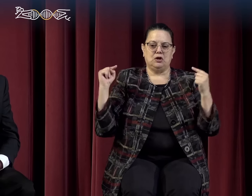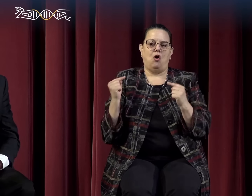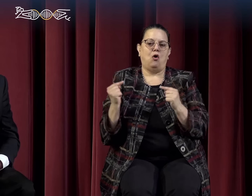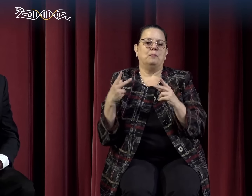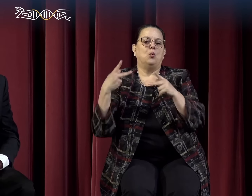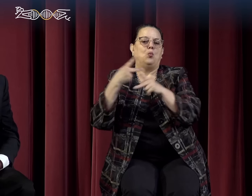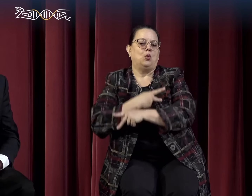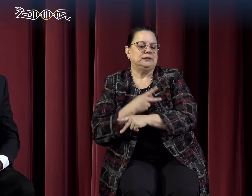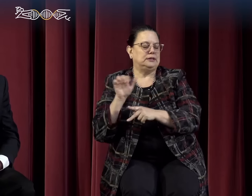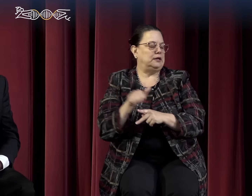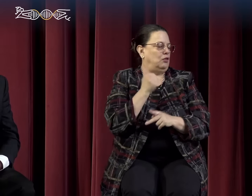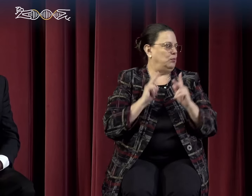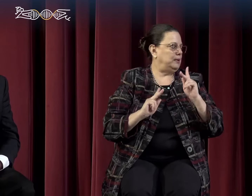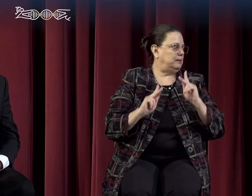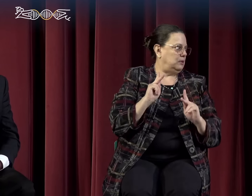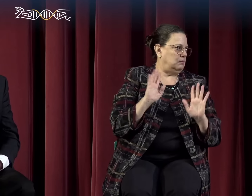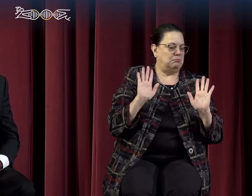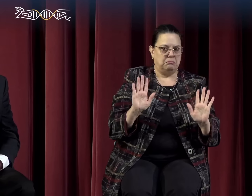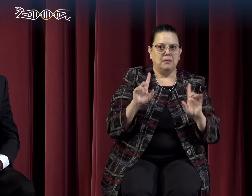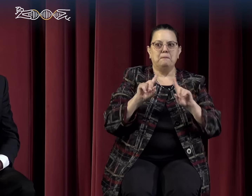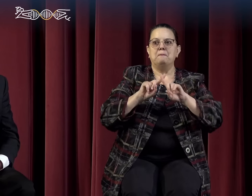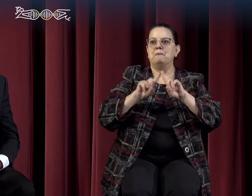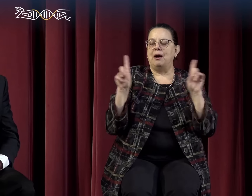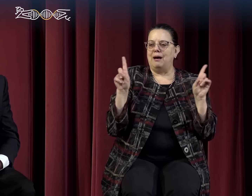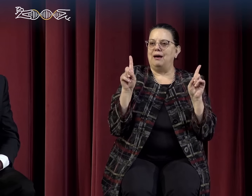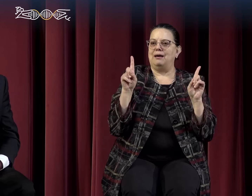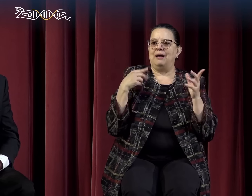we are experiencing more harm than other people.